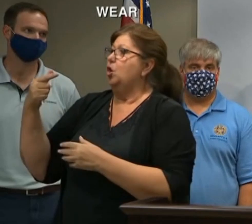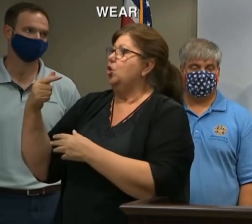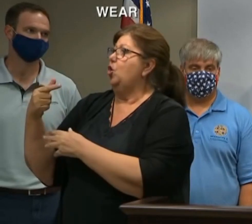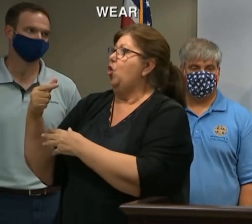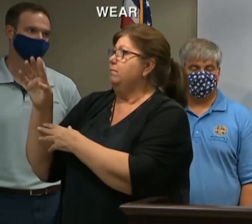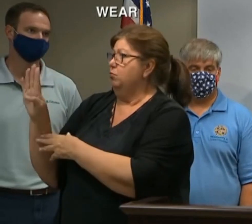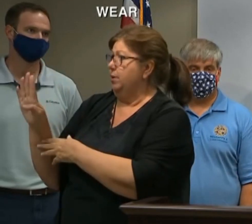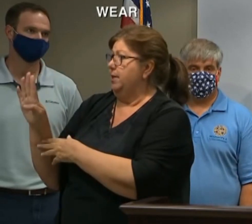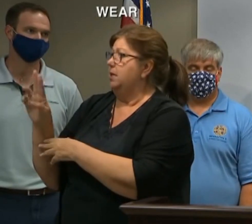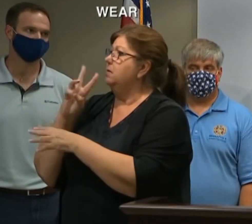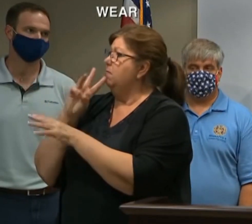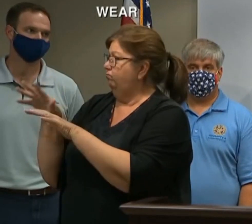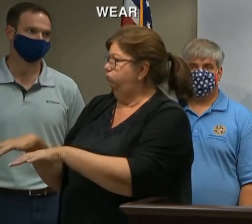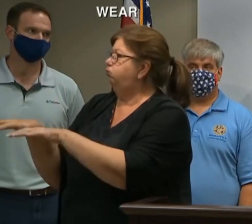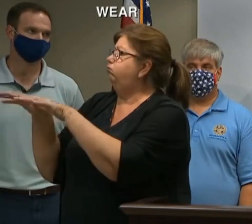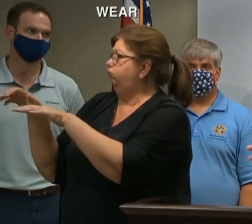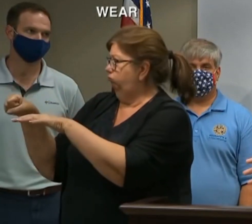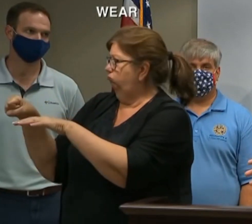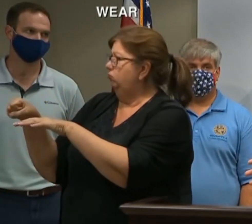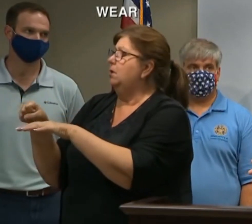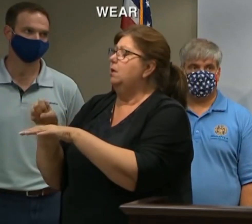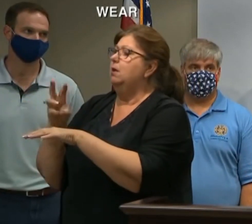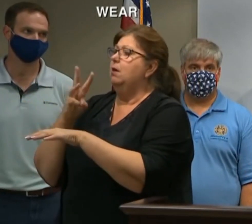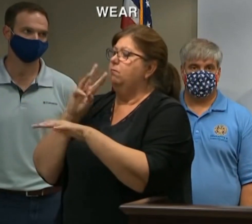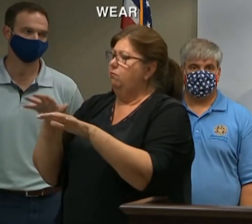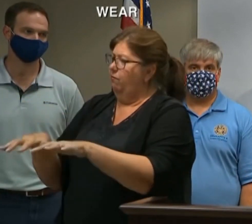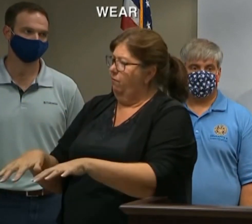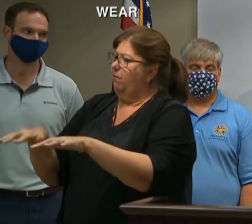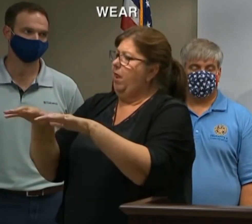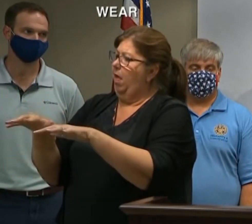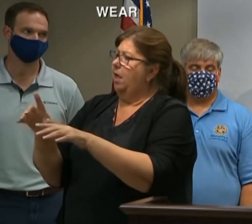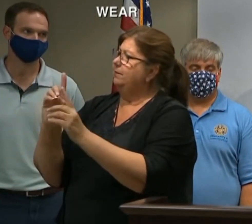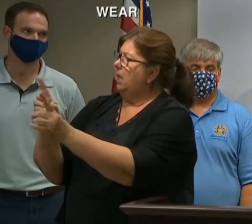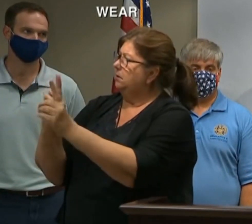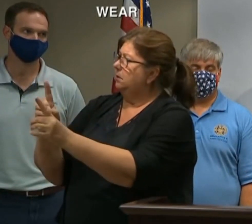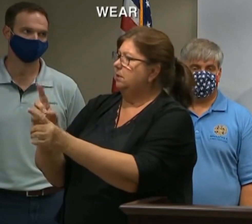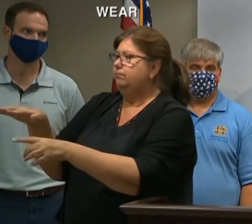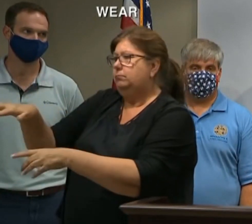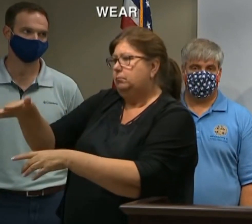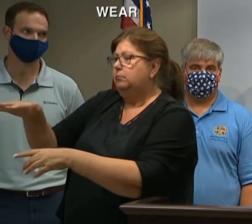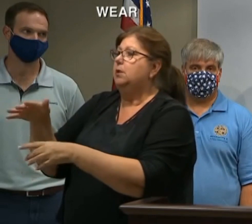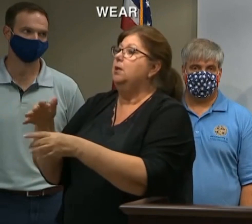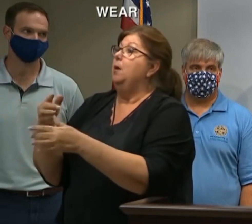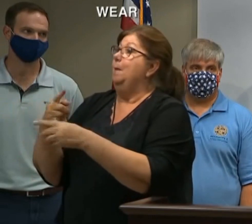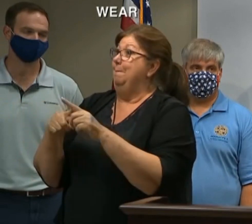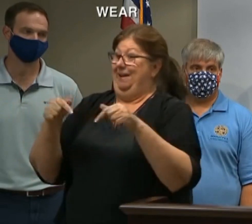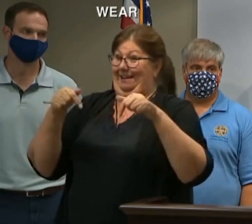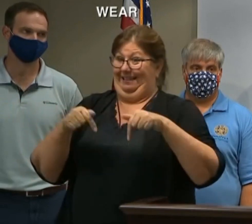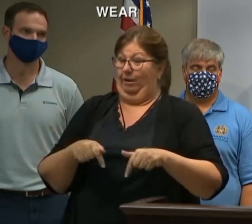pretty significant we saw some flooding in the low-lying areas in destin but here the combination of the storm